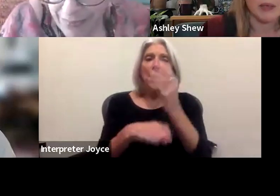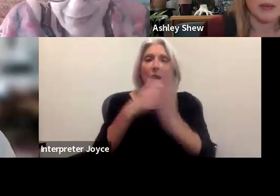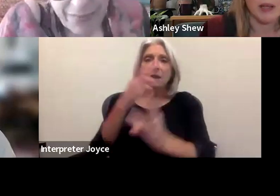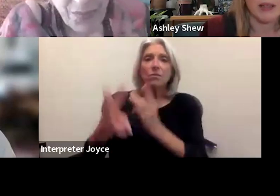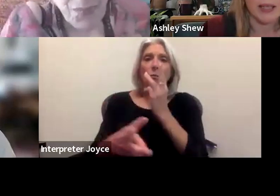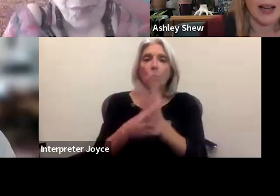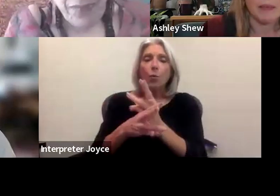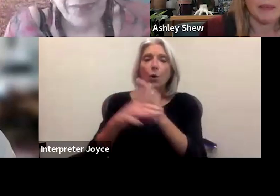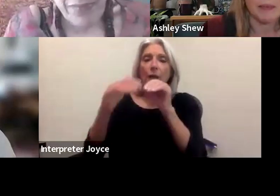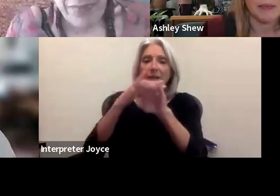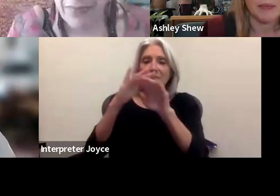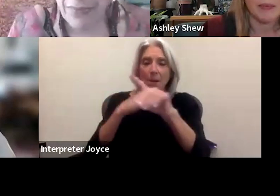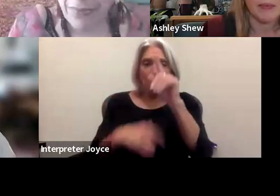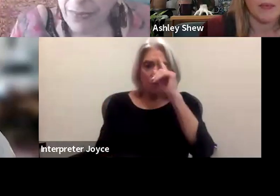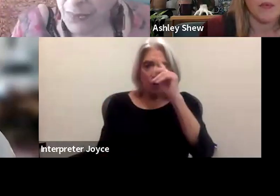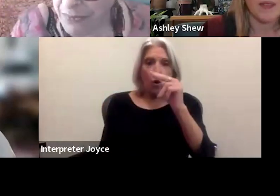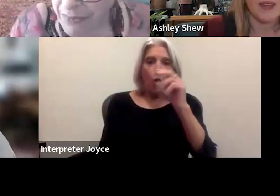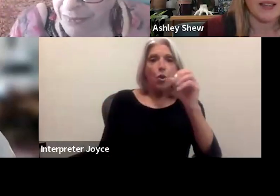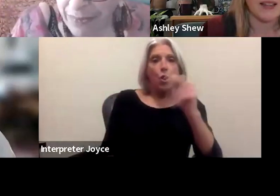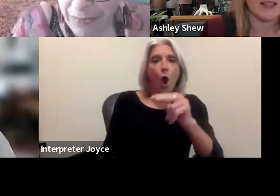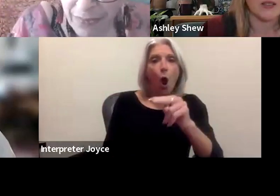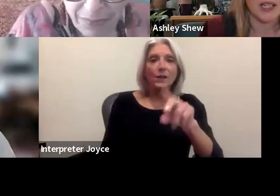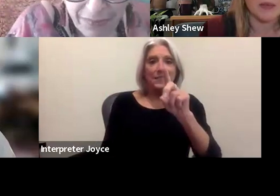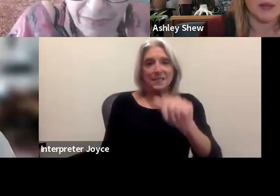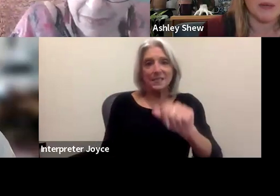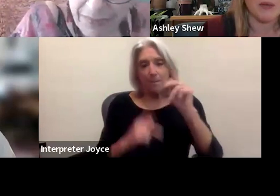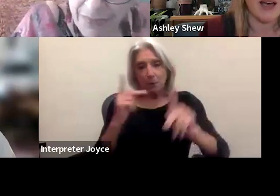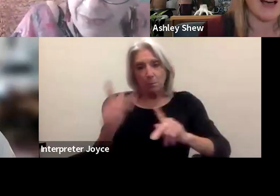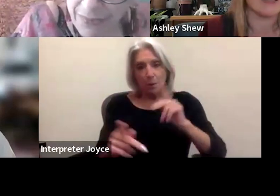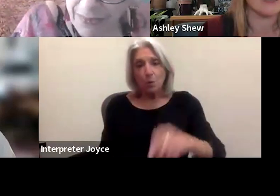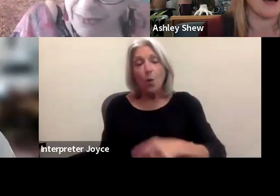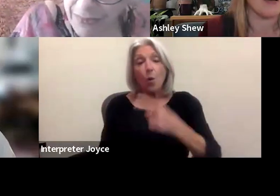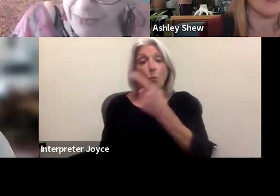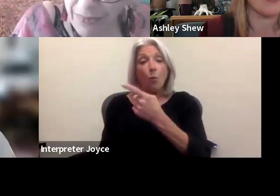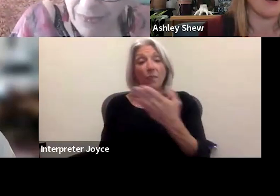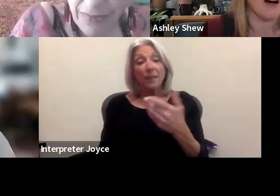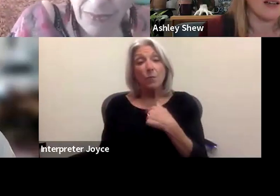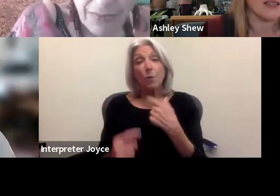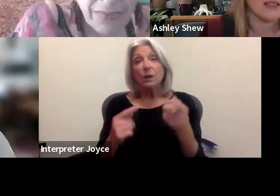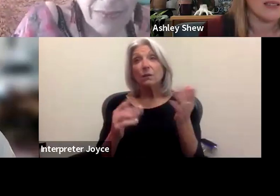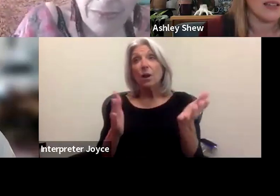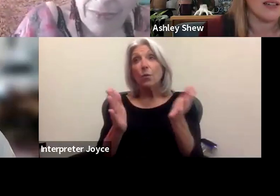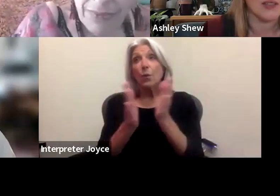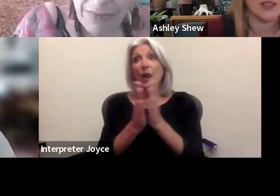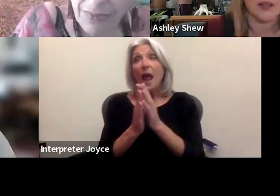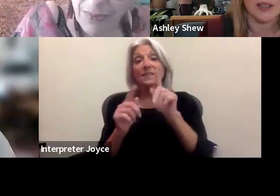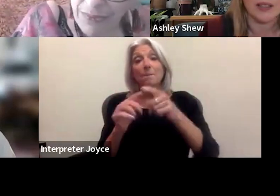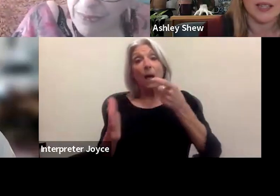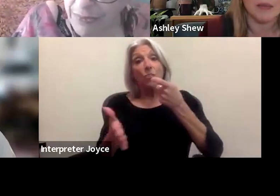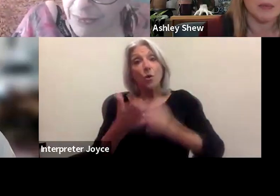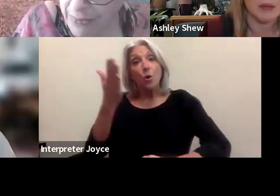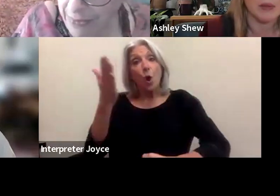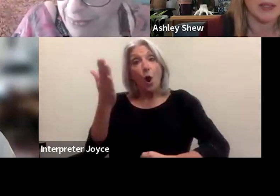people all the time. One thing that strikes me when we ask about the cost of including disabled people